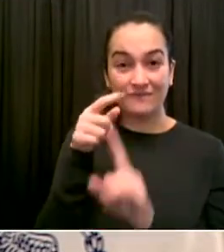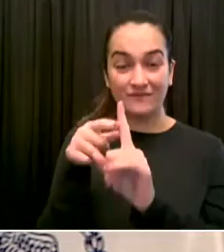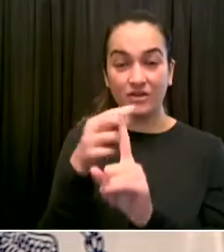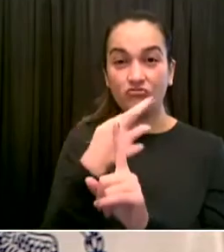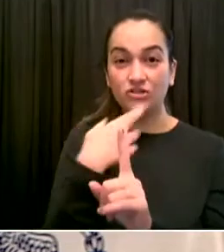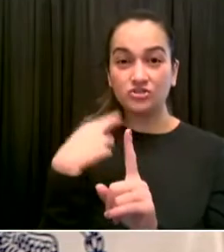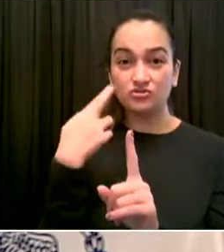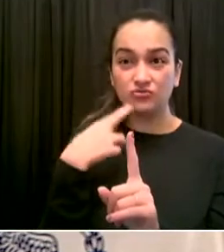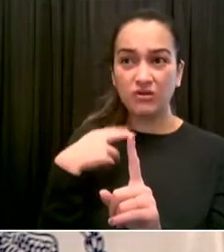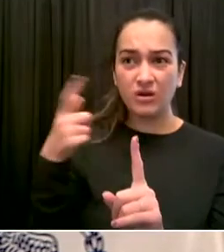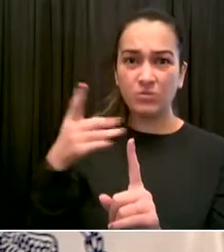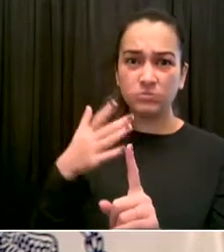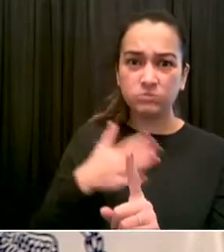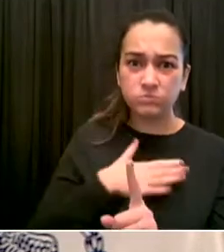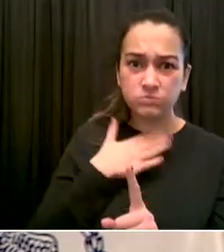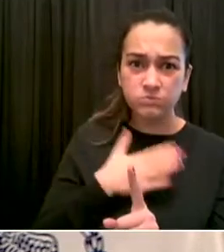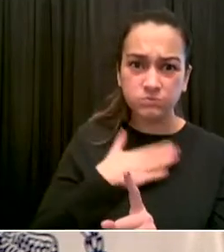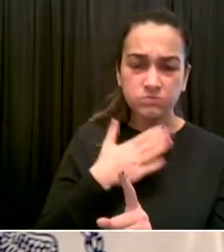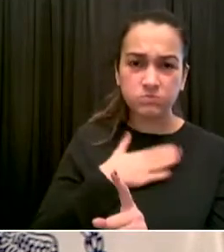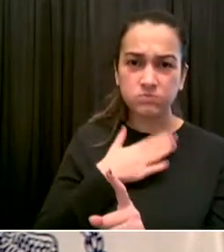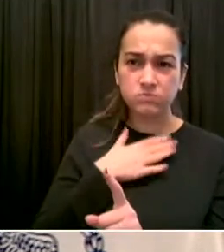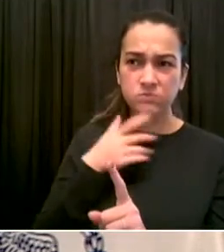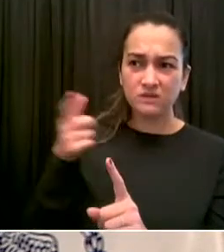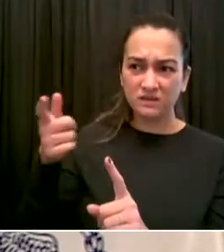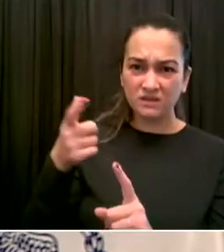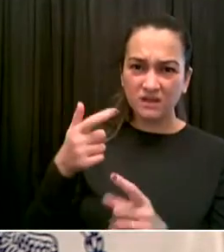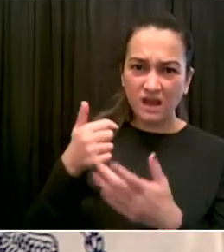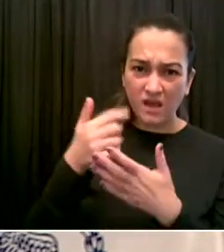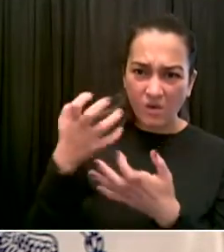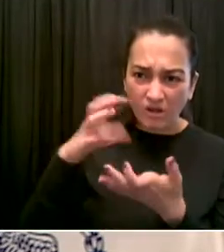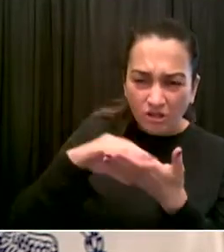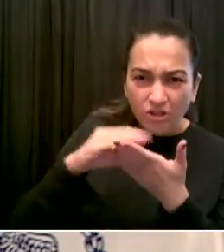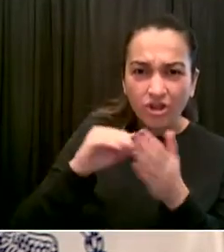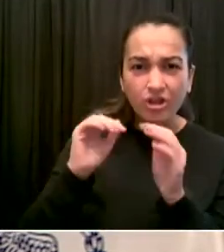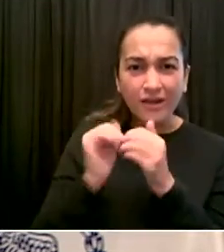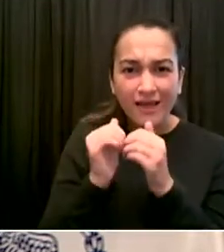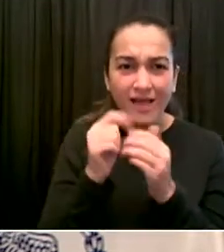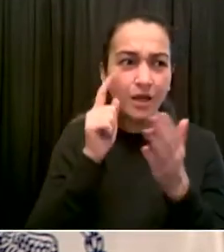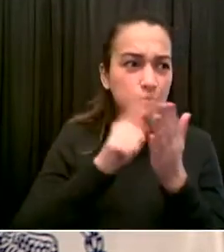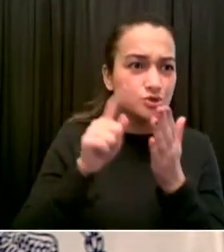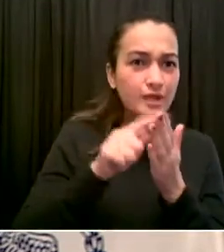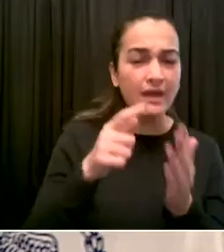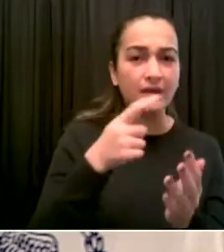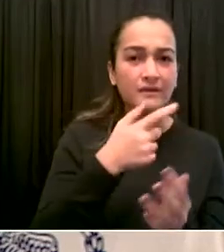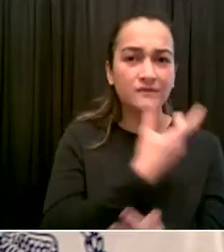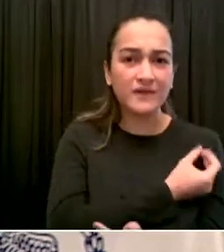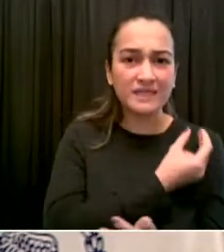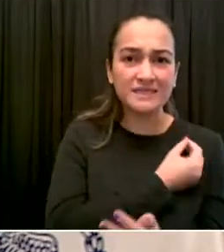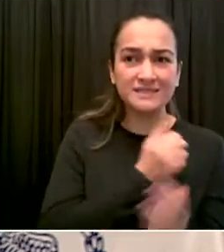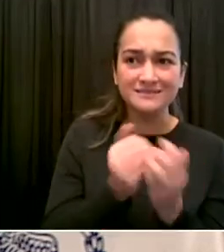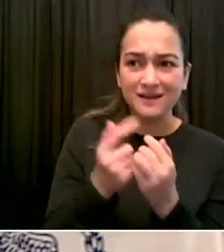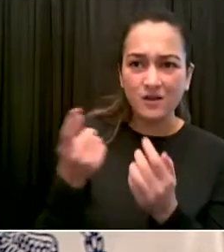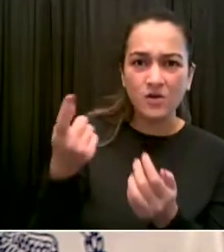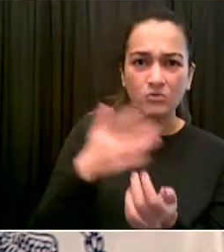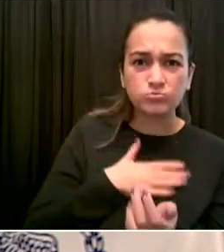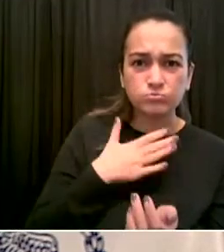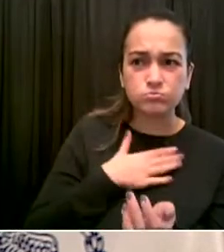THE PROBLEM AND THE MANAGER SAYS LET'S FIX THAT RIGHT NOW, AND THEY FIX IT, WE DON'T WANT